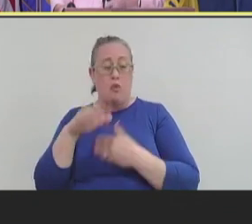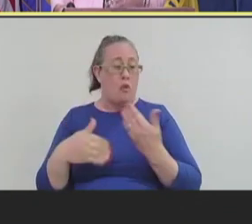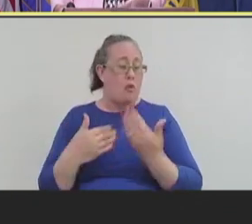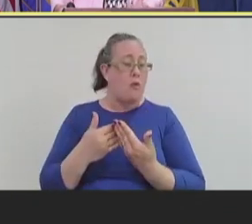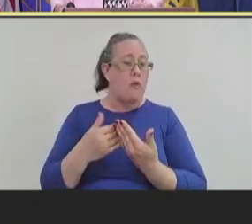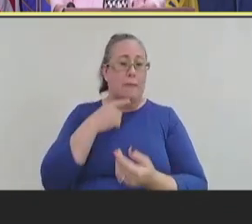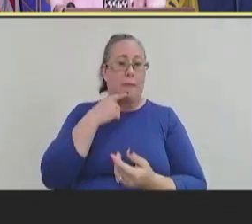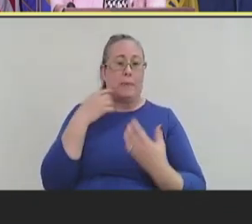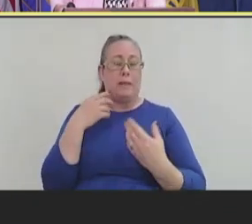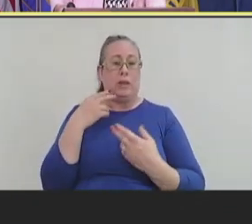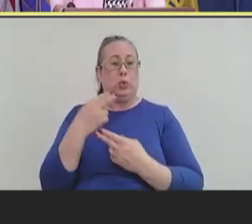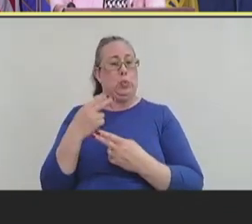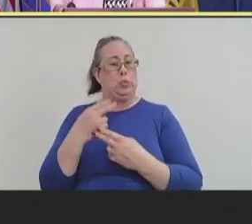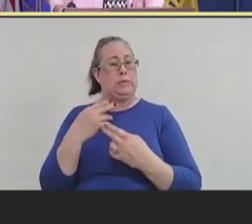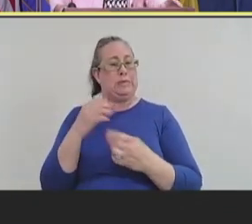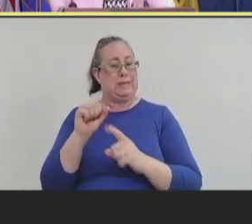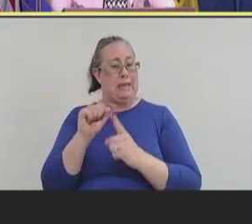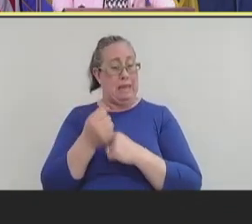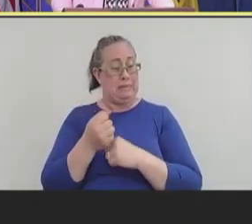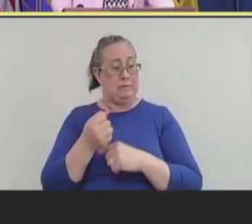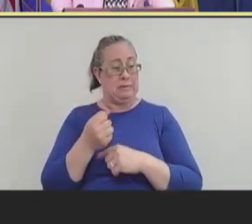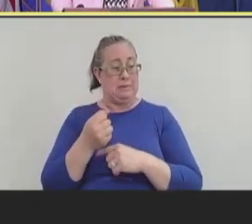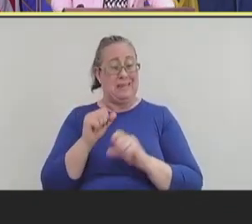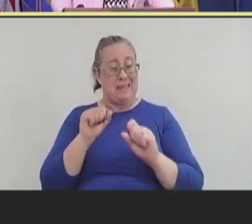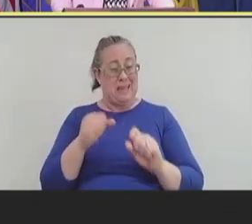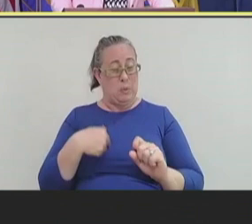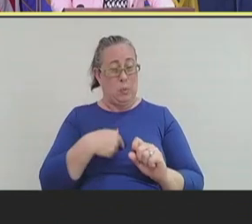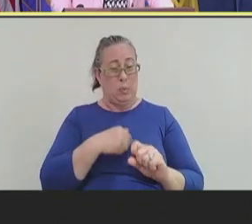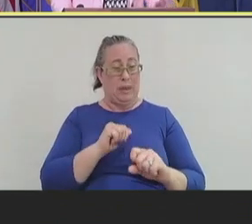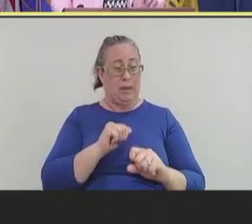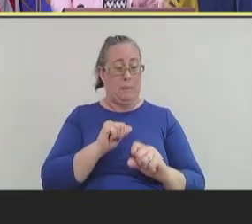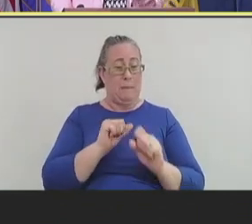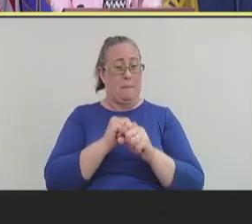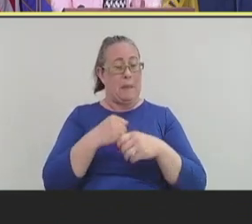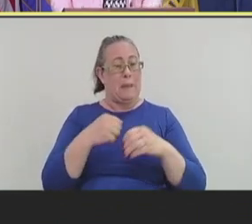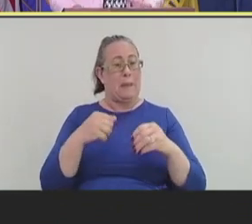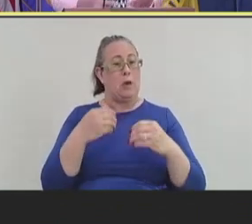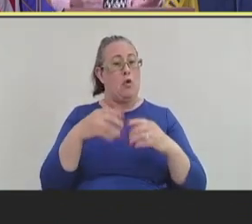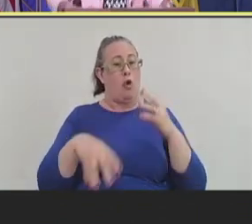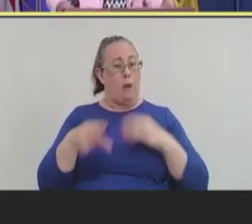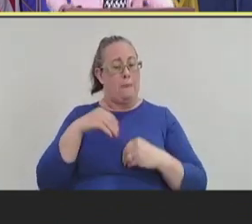is there a way for us to streamline onboarding to where you can onboard one time and be able to